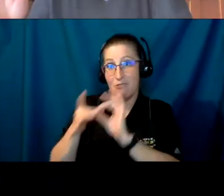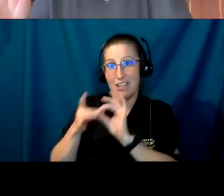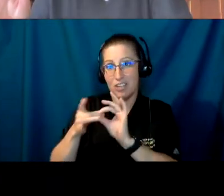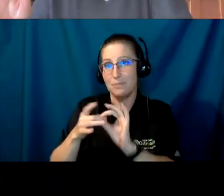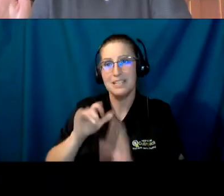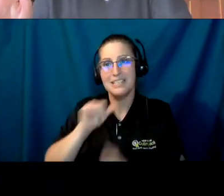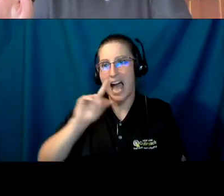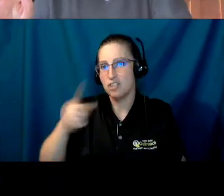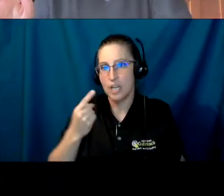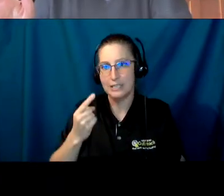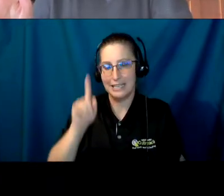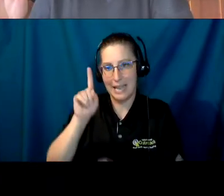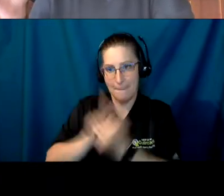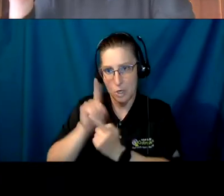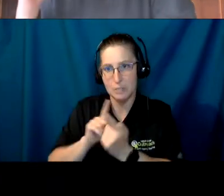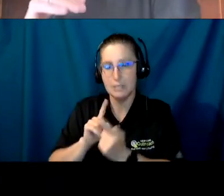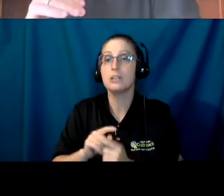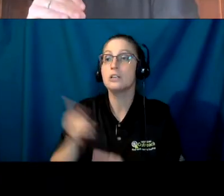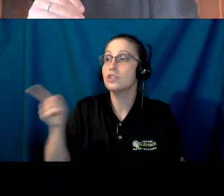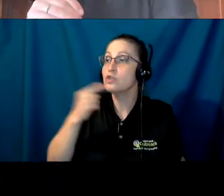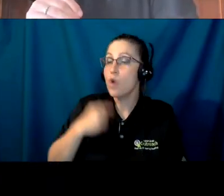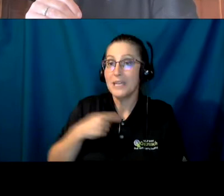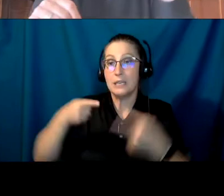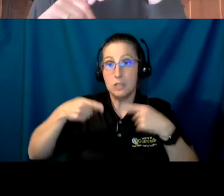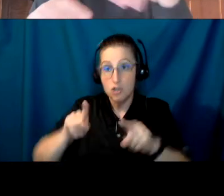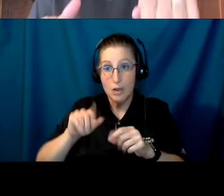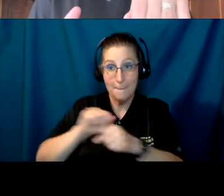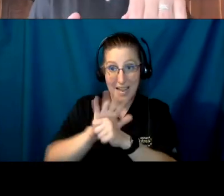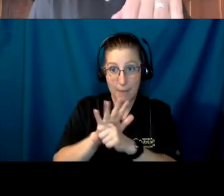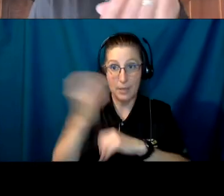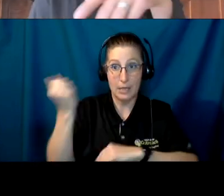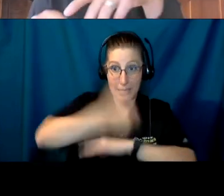just being in person. And she told me during that pandemic, lockdown, his classmates were